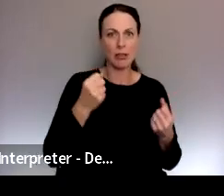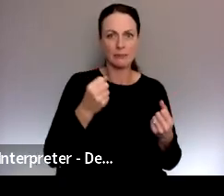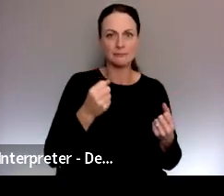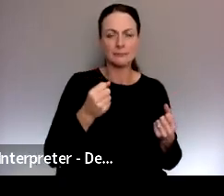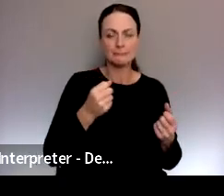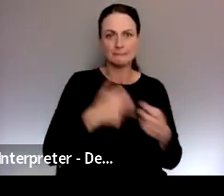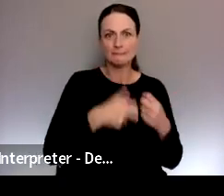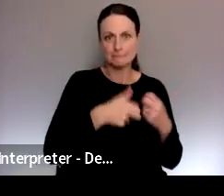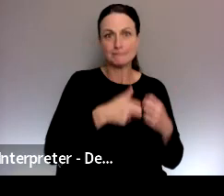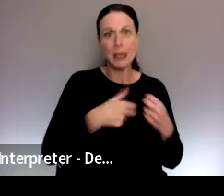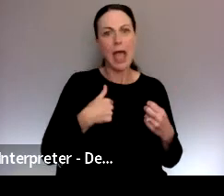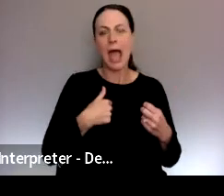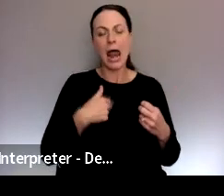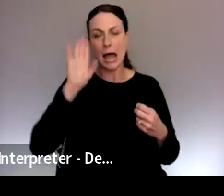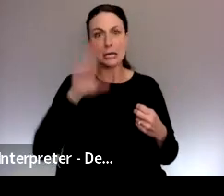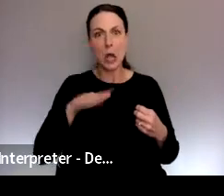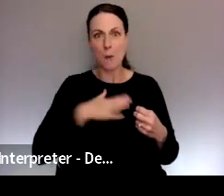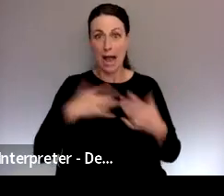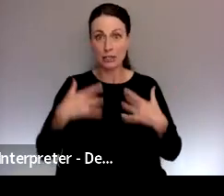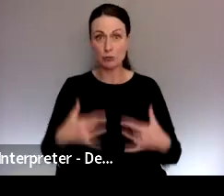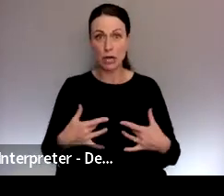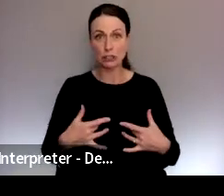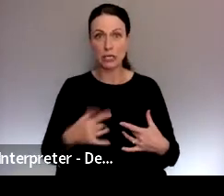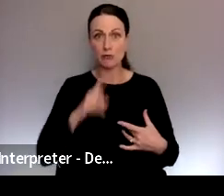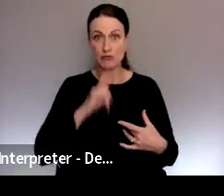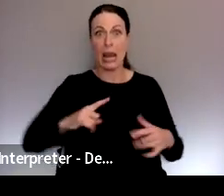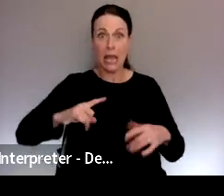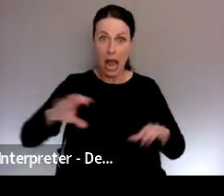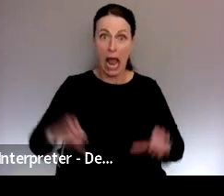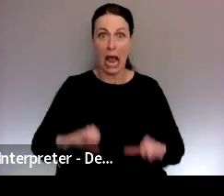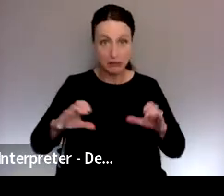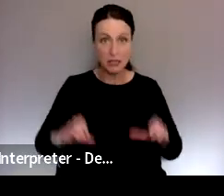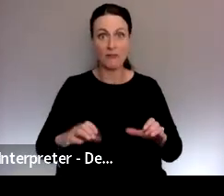and I know when my depression is super active.